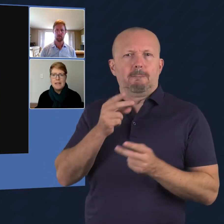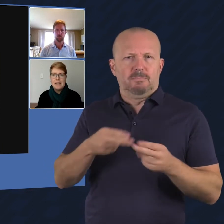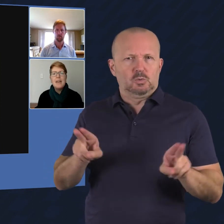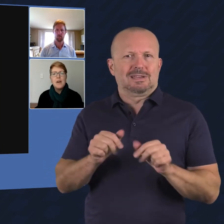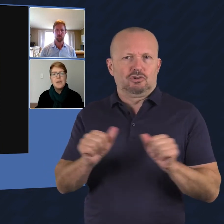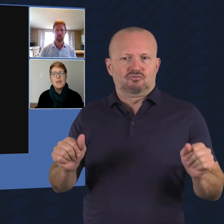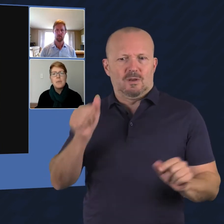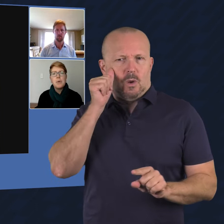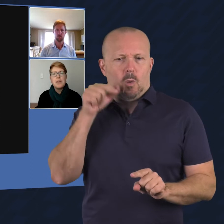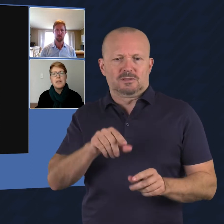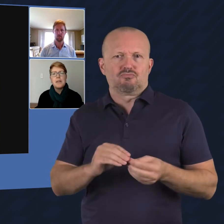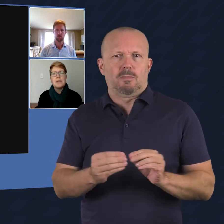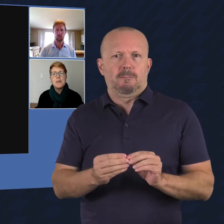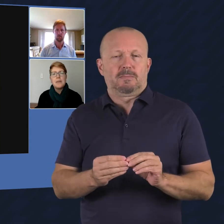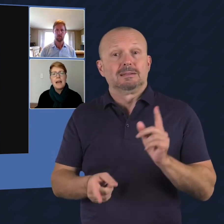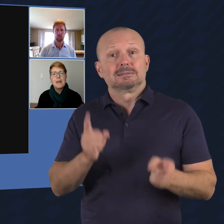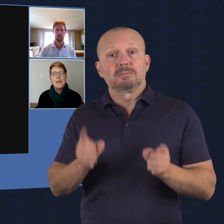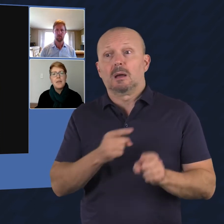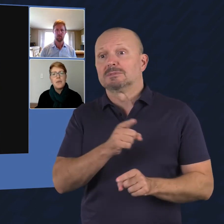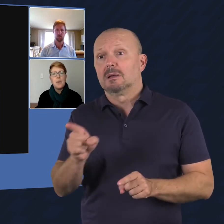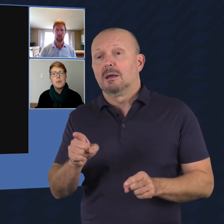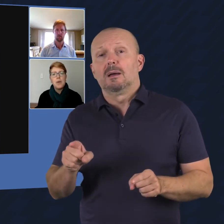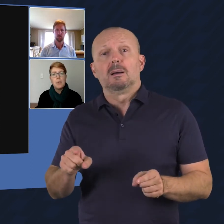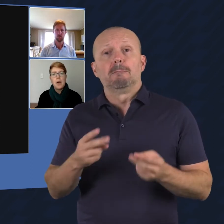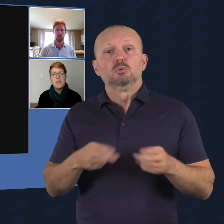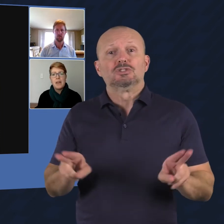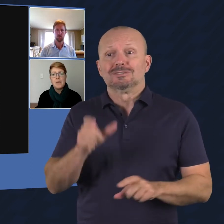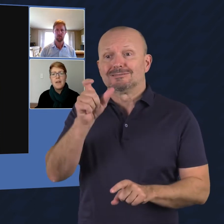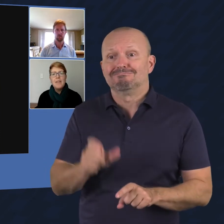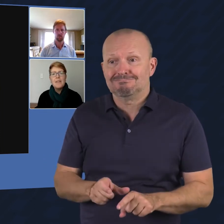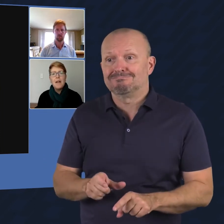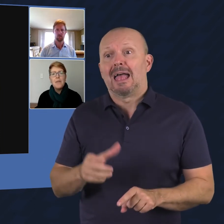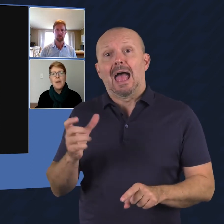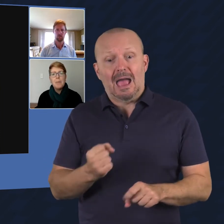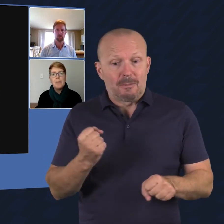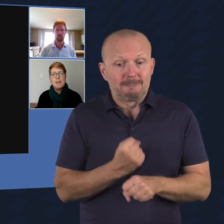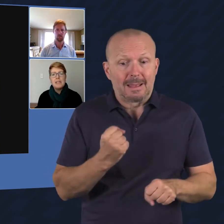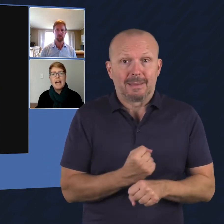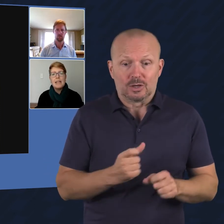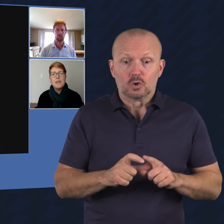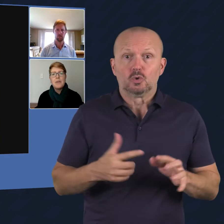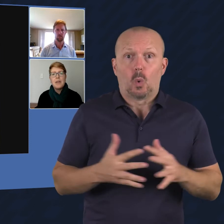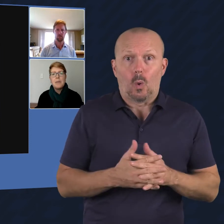and artists have reported losing access to older DAW projects. And, this loss of operability highlights another